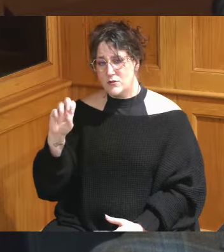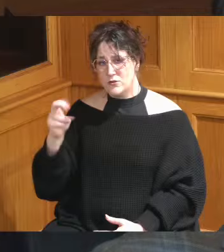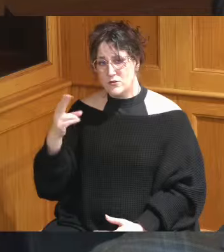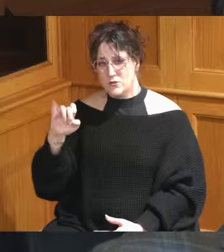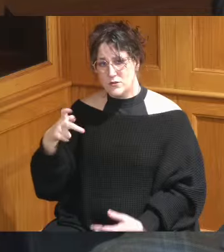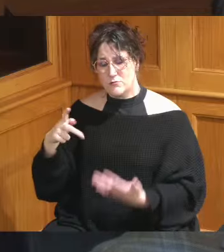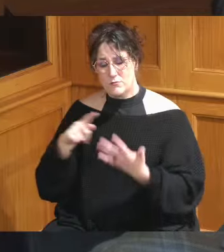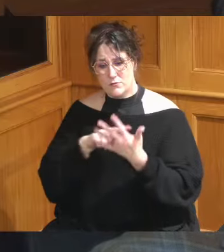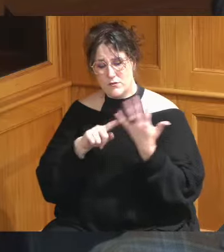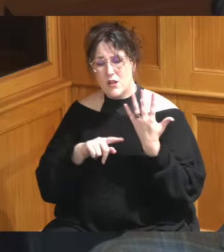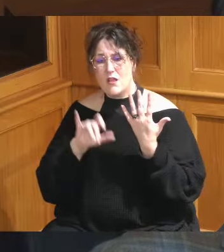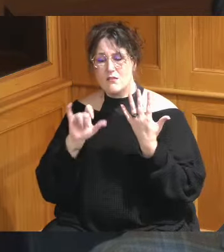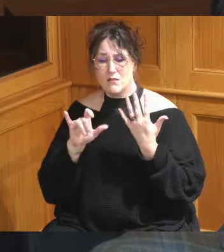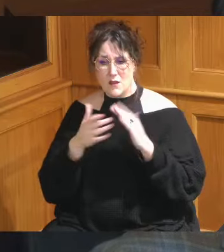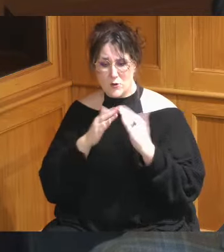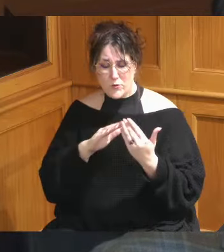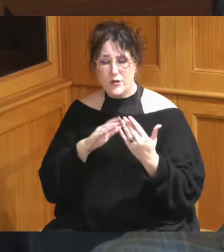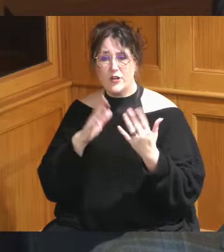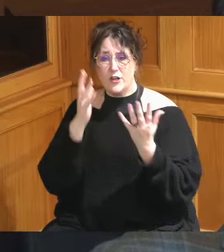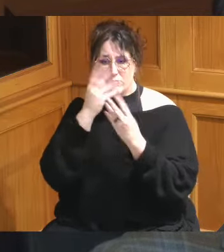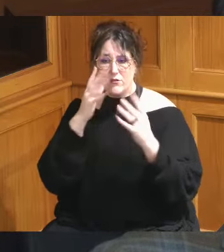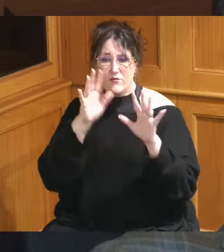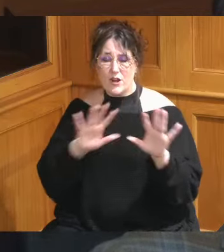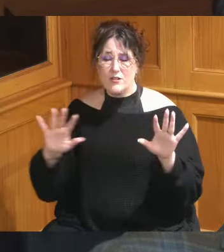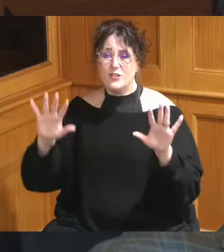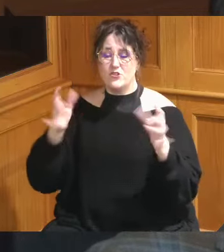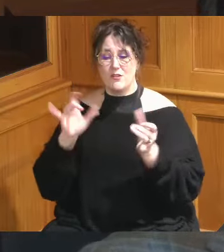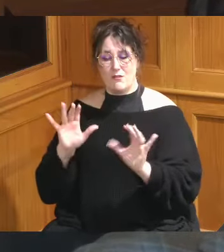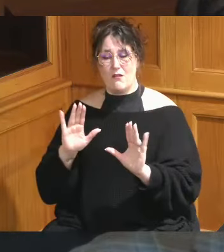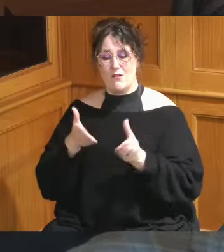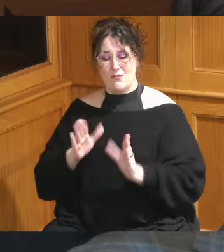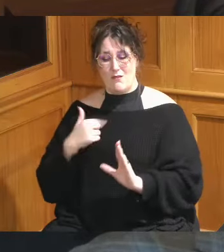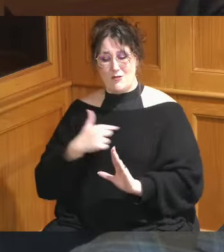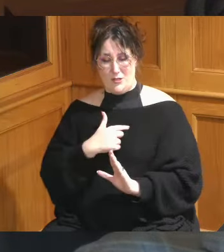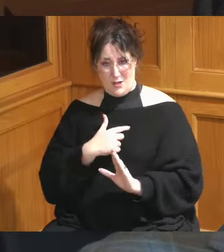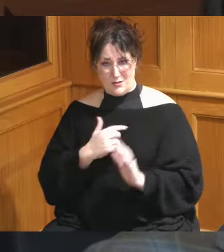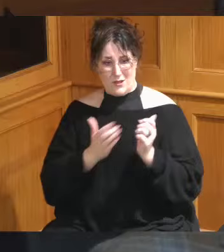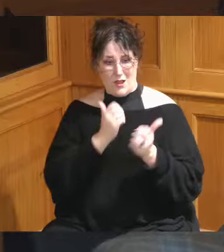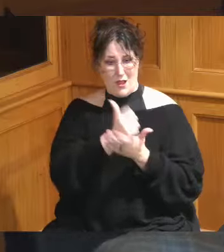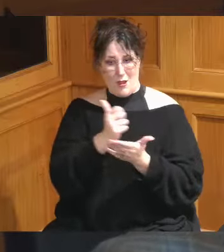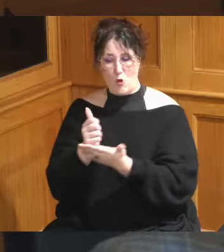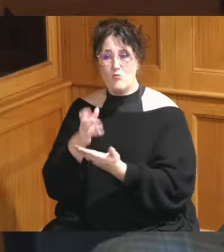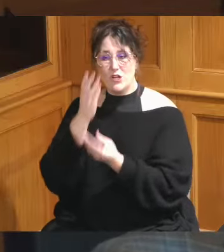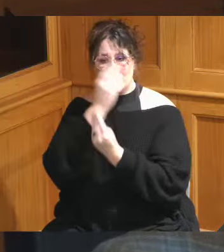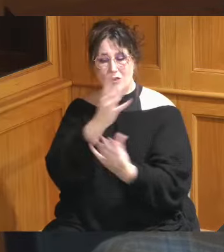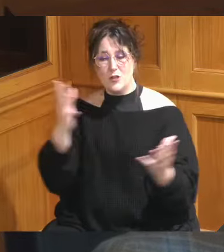revitalization allows us to get around and know that it's one Hamilton County, 49 municipalities,